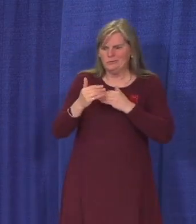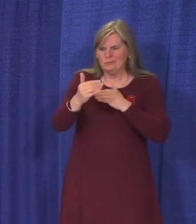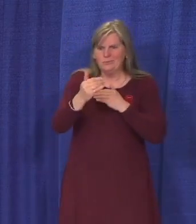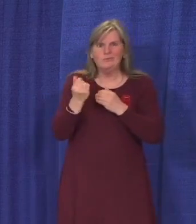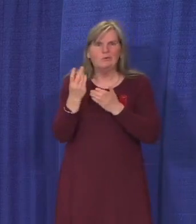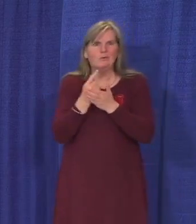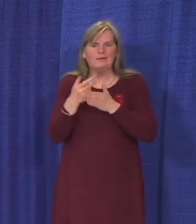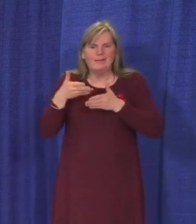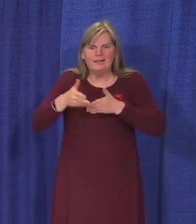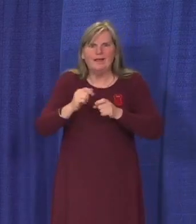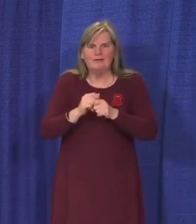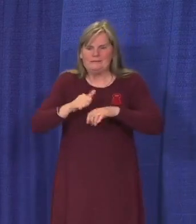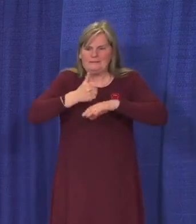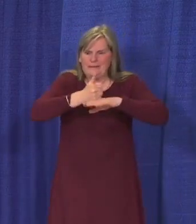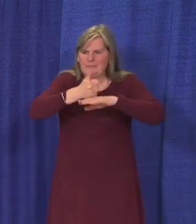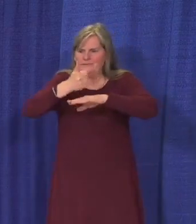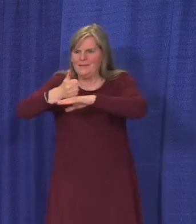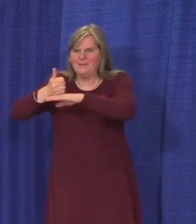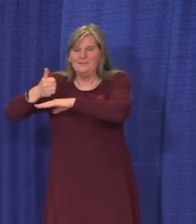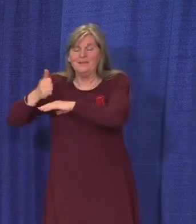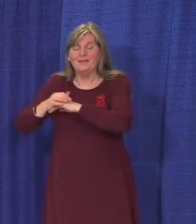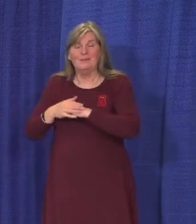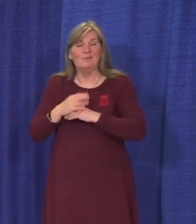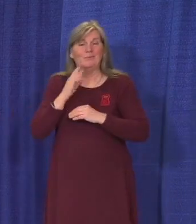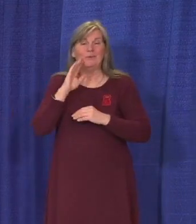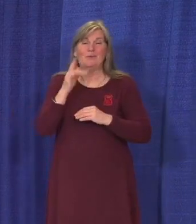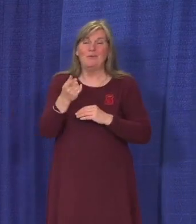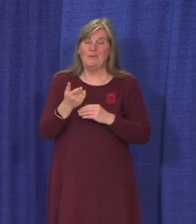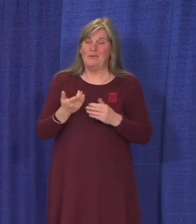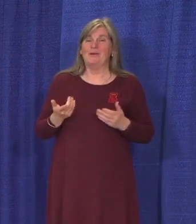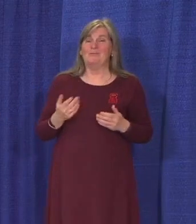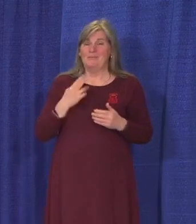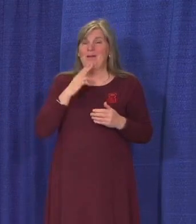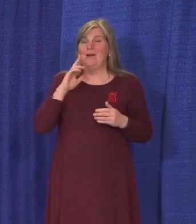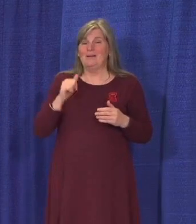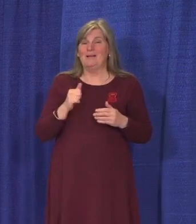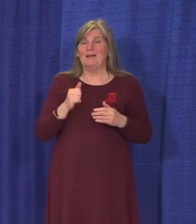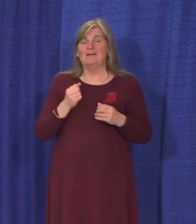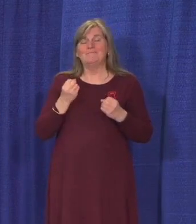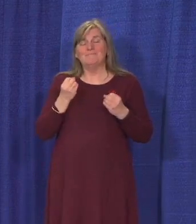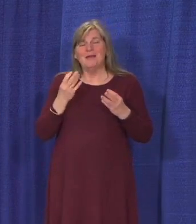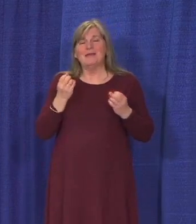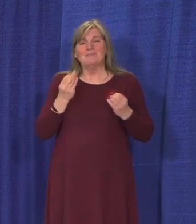rewarded as you welcome more patrons to your establishment and Doctor Hanley will have more